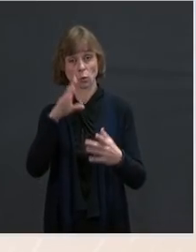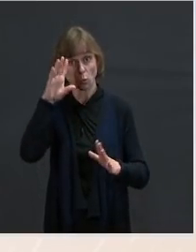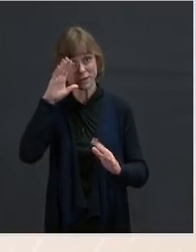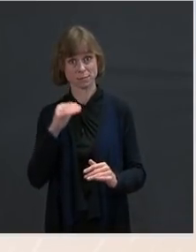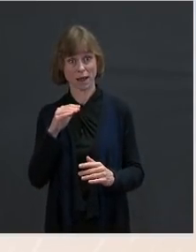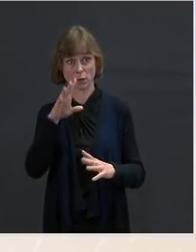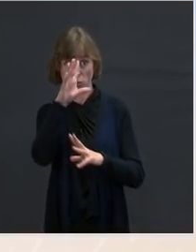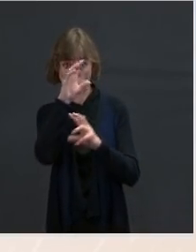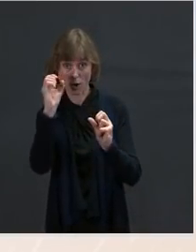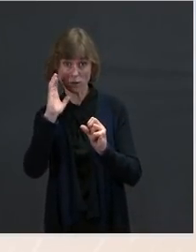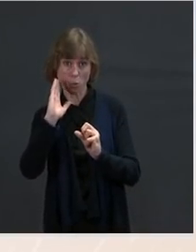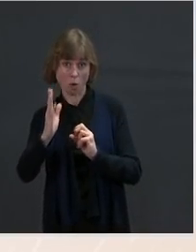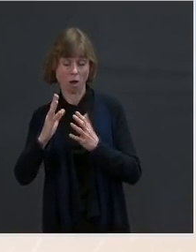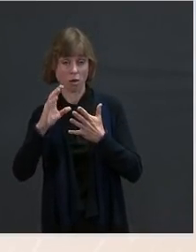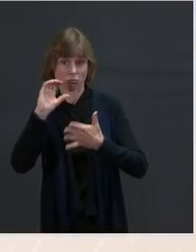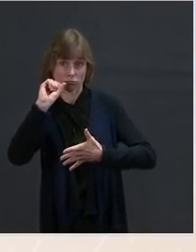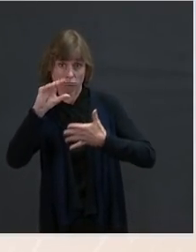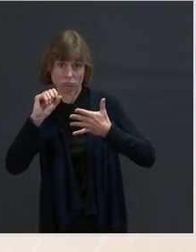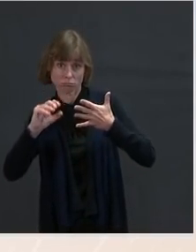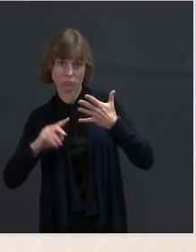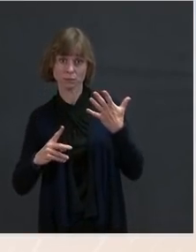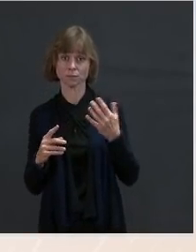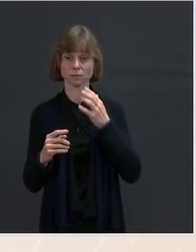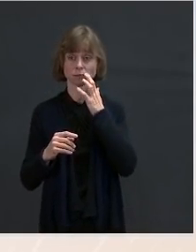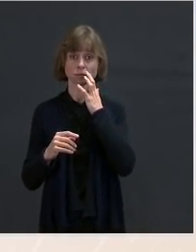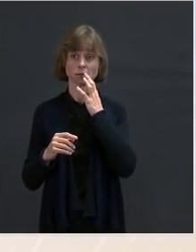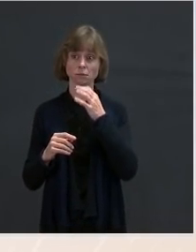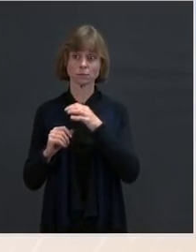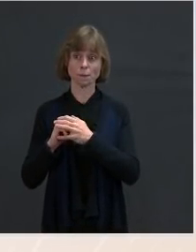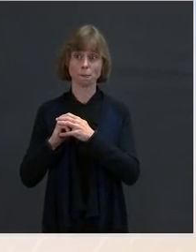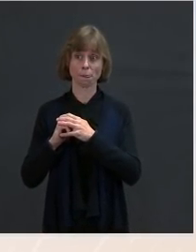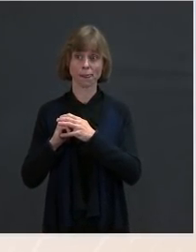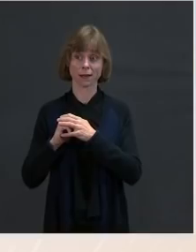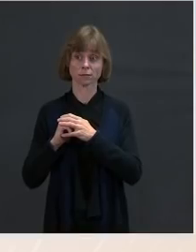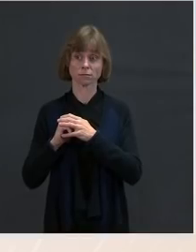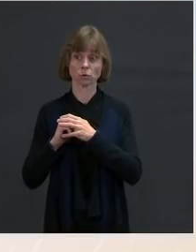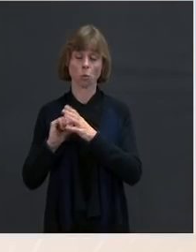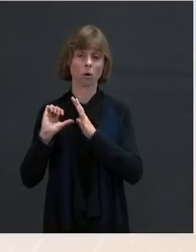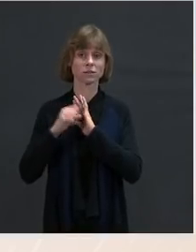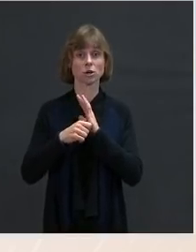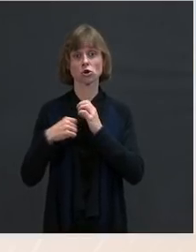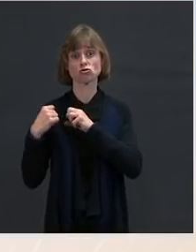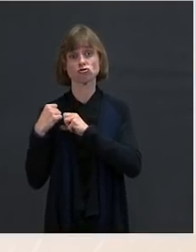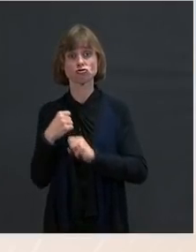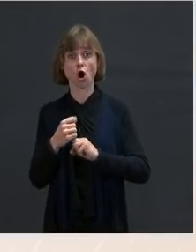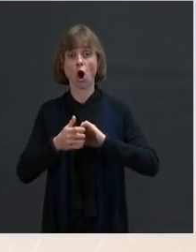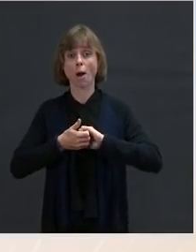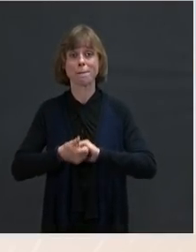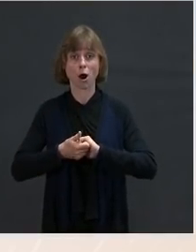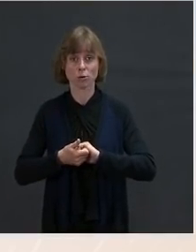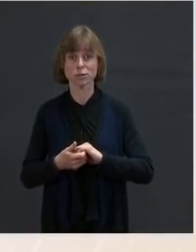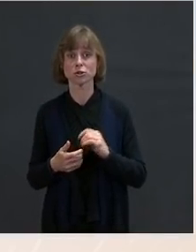to highlight the strong and deep partnership between the United States and Canada as neighbors, friends, and NATO allies;